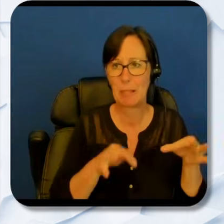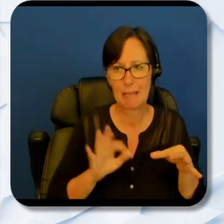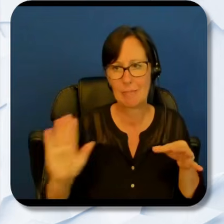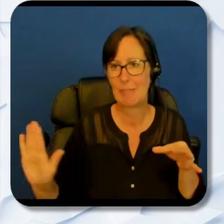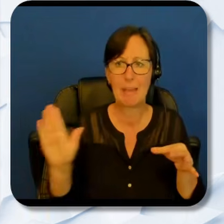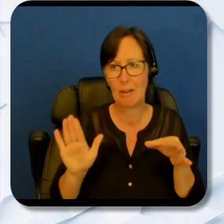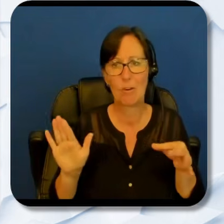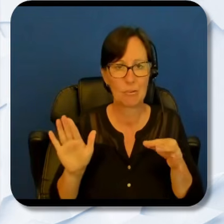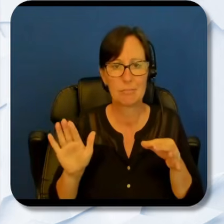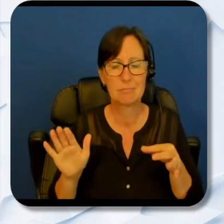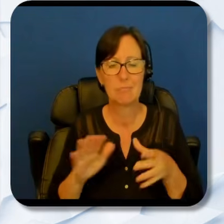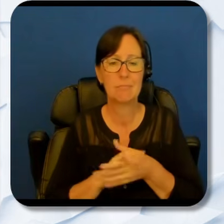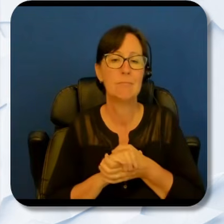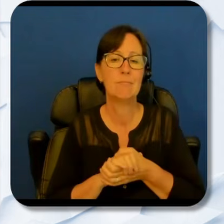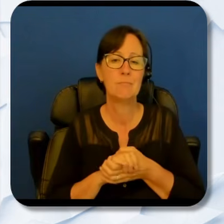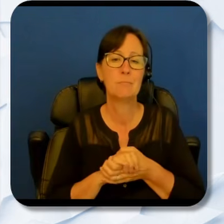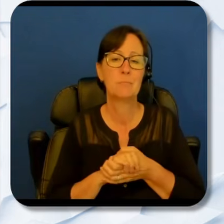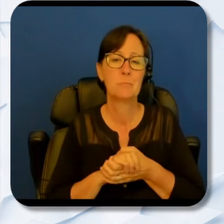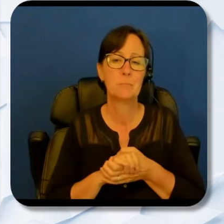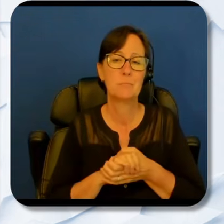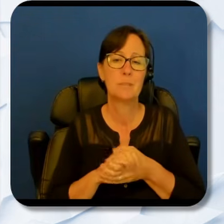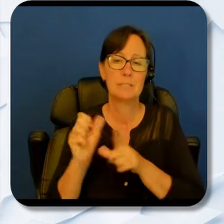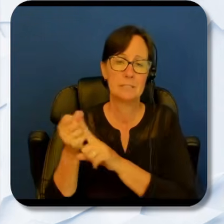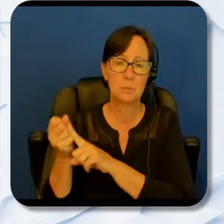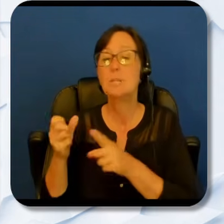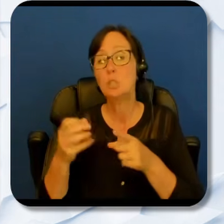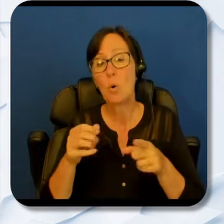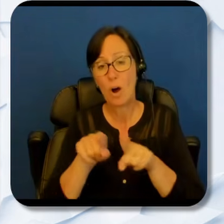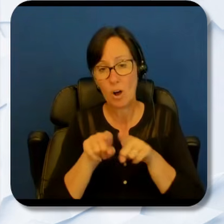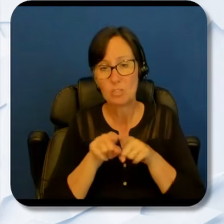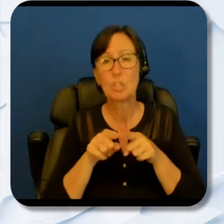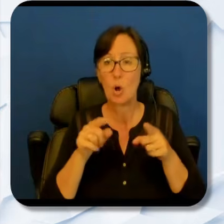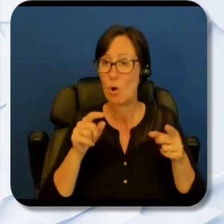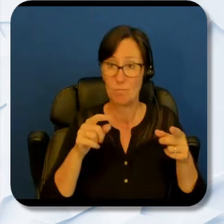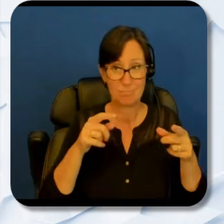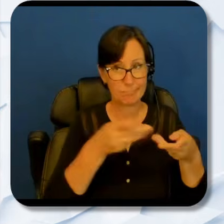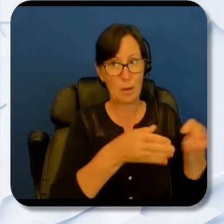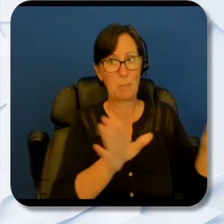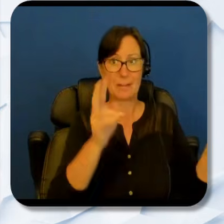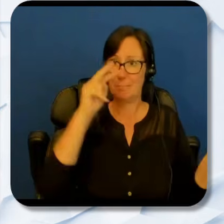And this is occurring concurrently with public misperceptions that tribes are